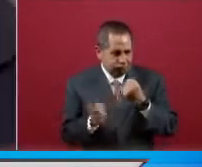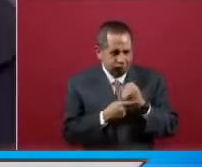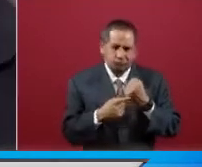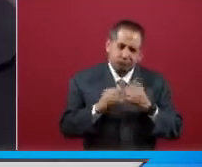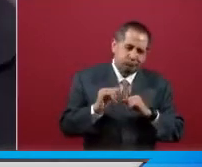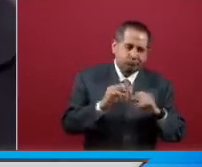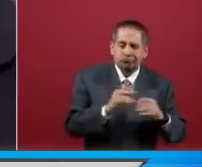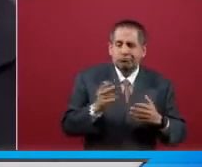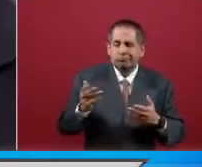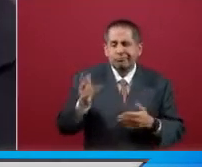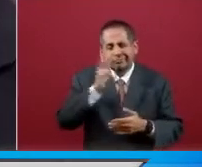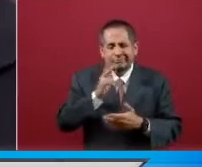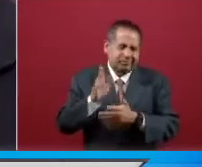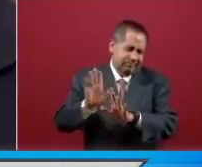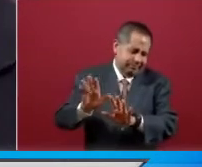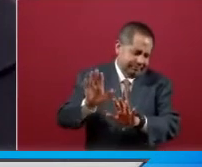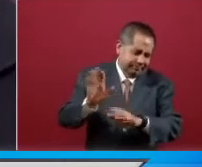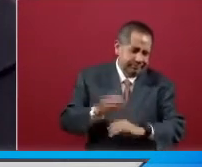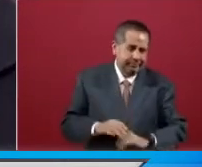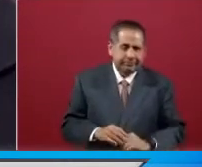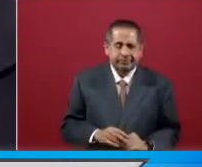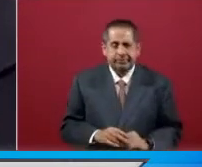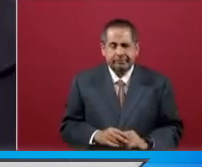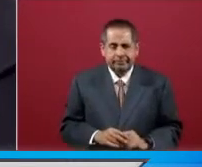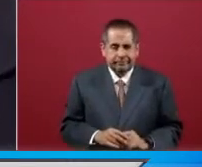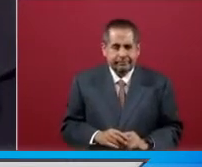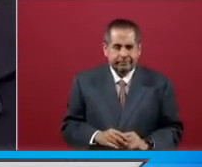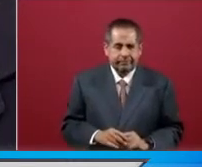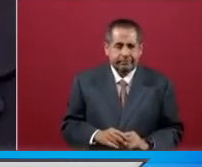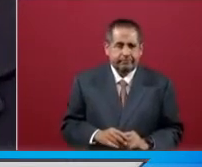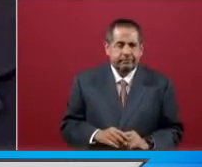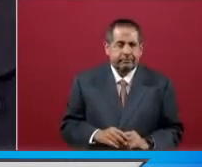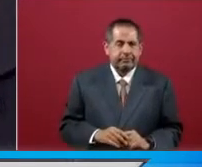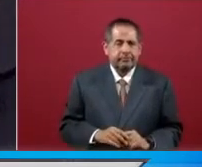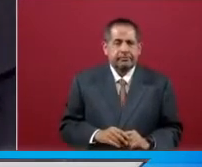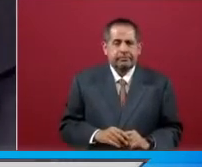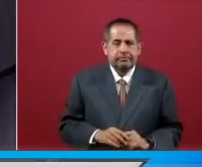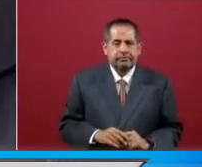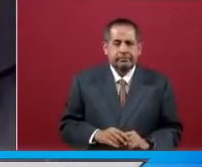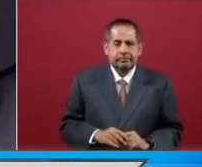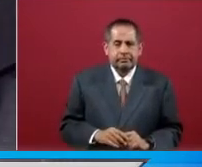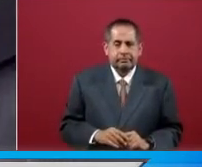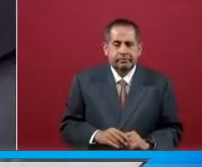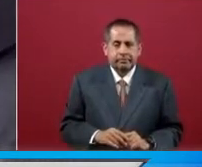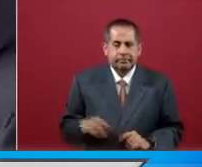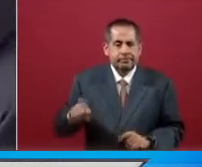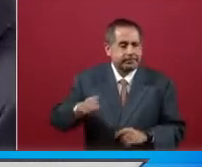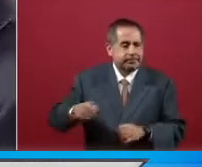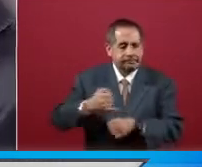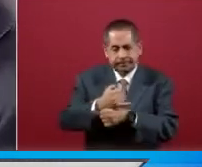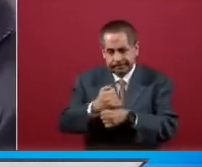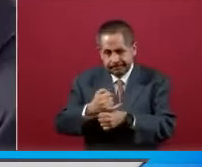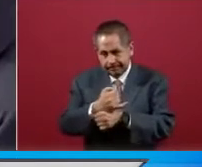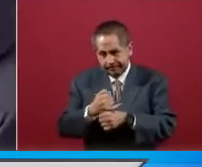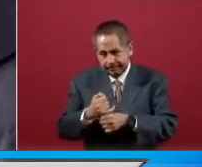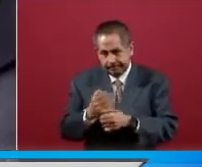About the documentary on "Populism in Latin America" and the evidence that was shown yesterday of who funded this project